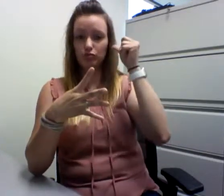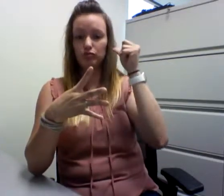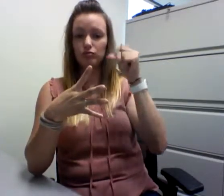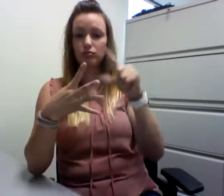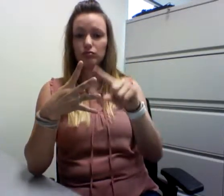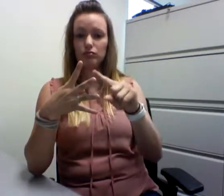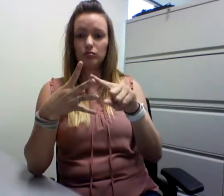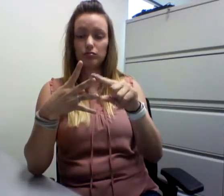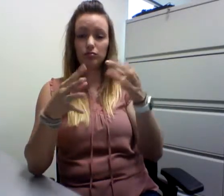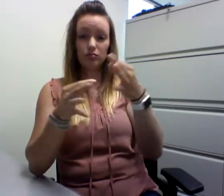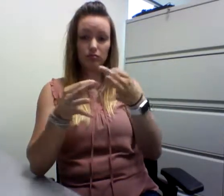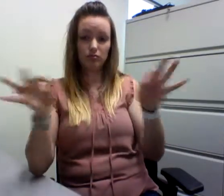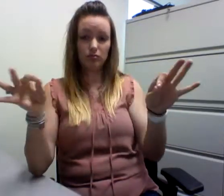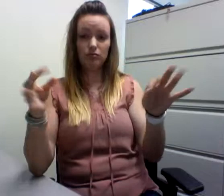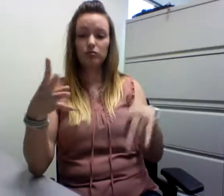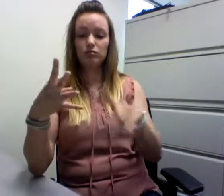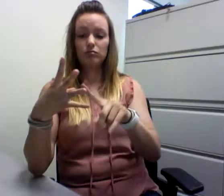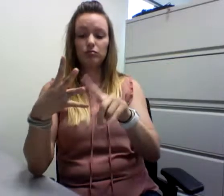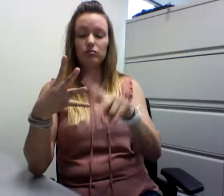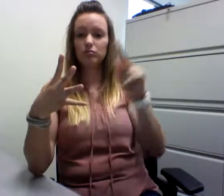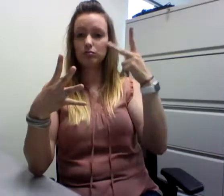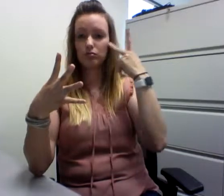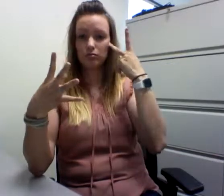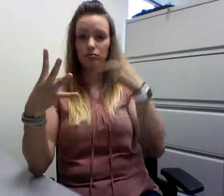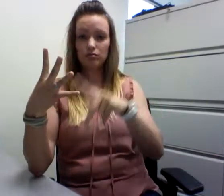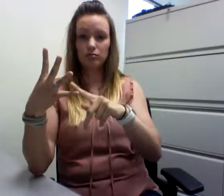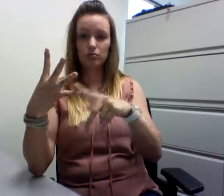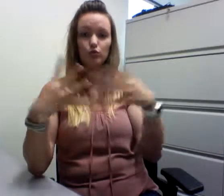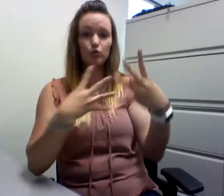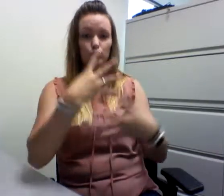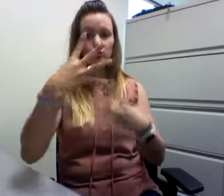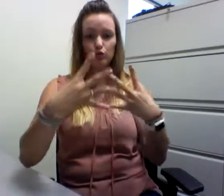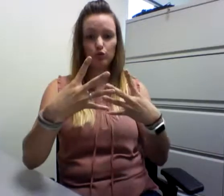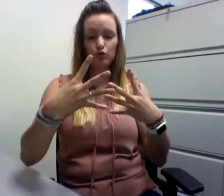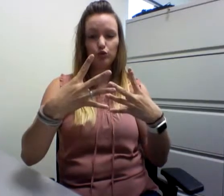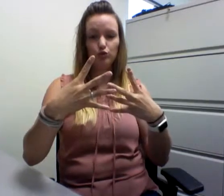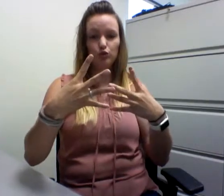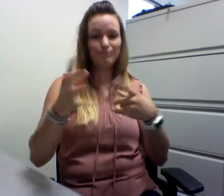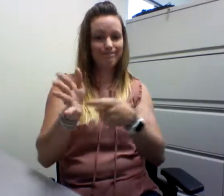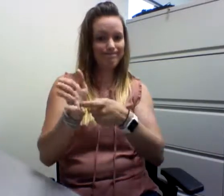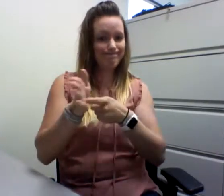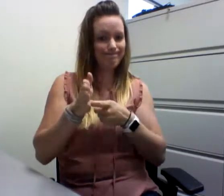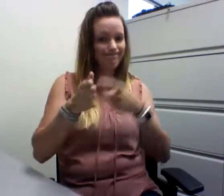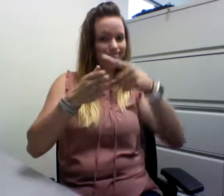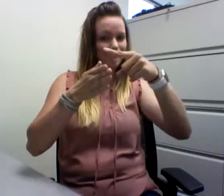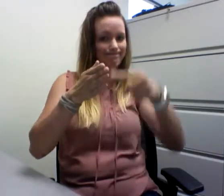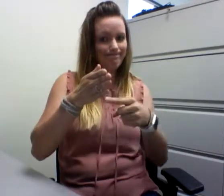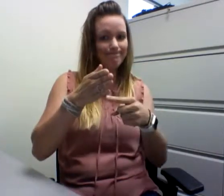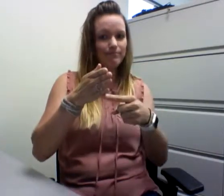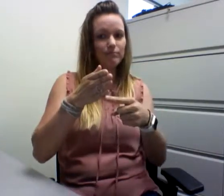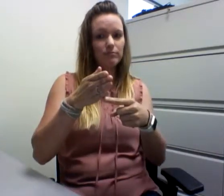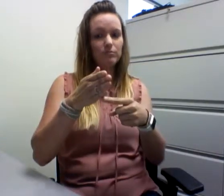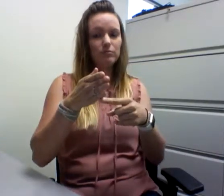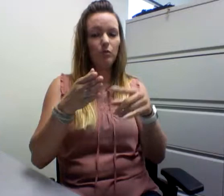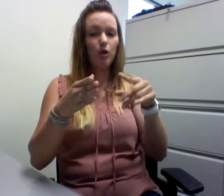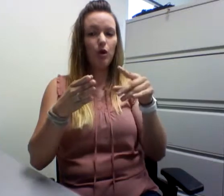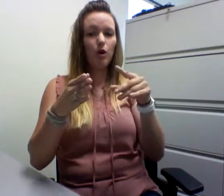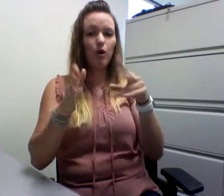audiological linguistic political social all four are necessary